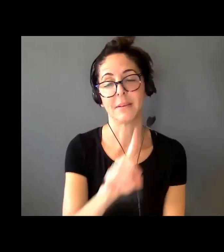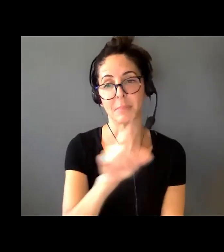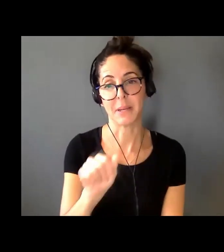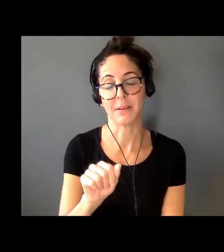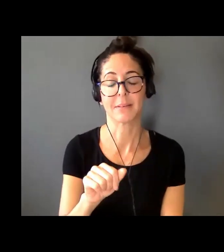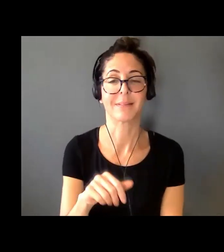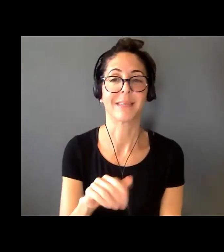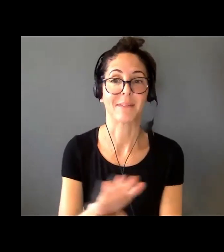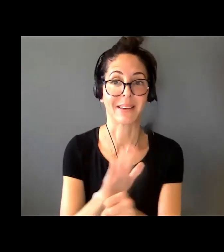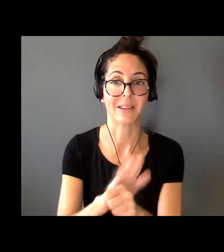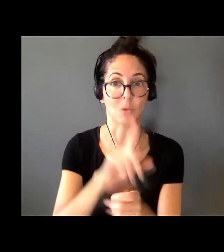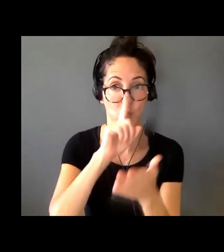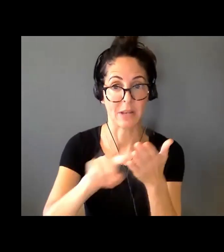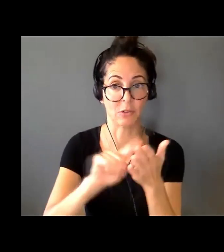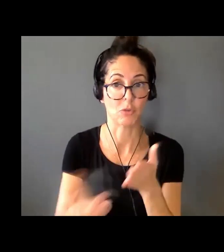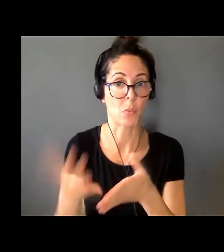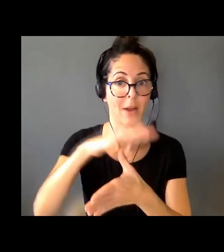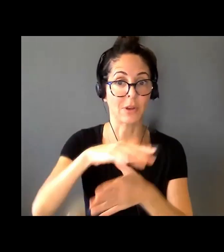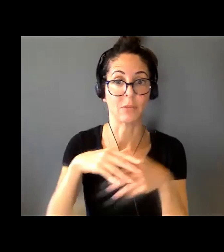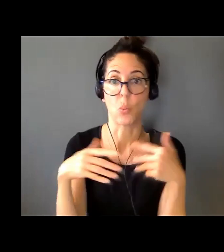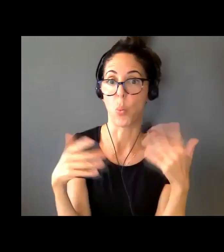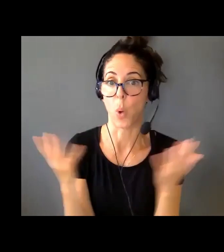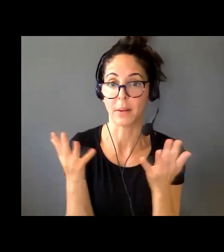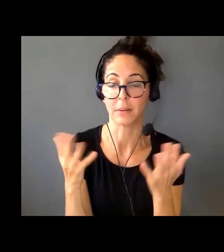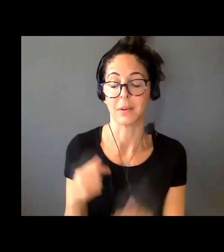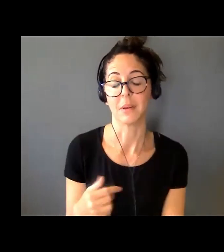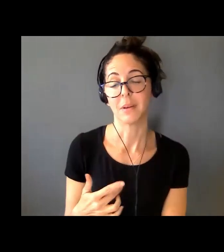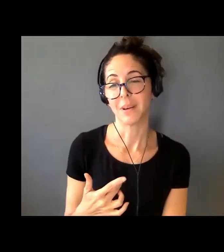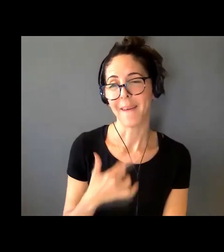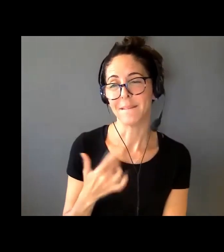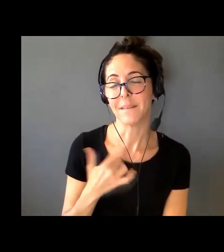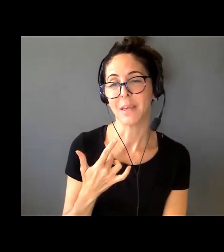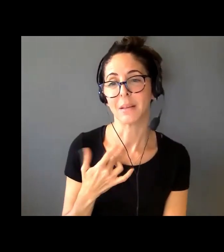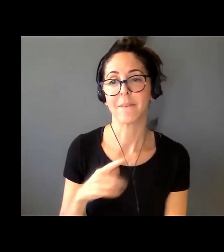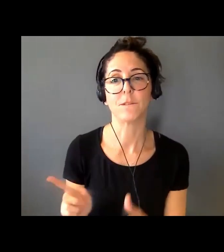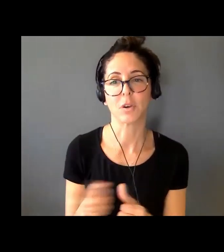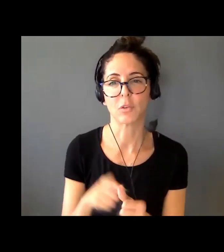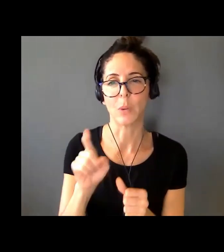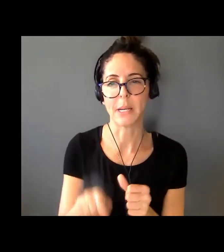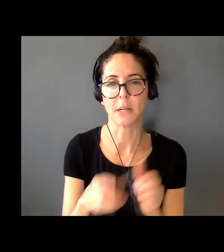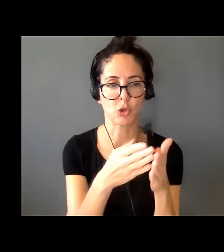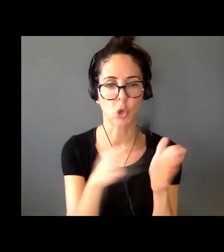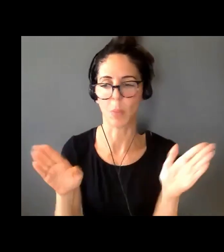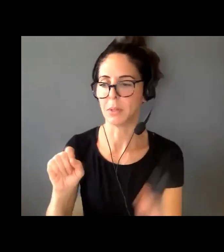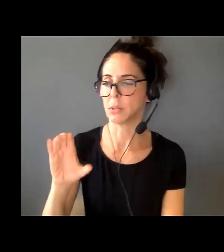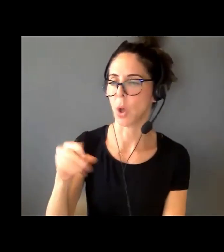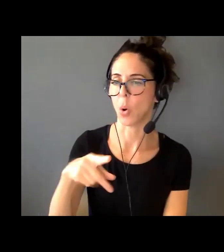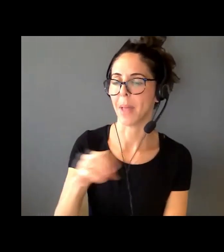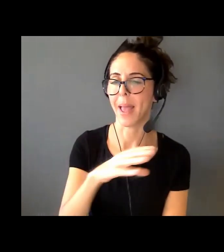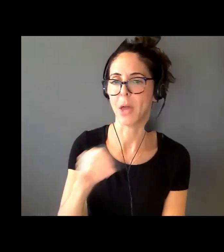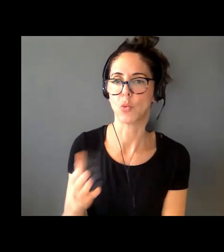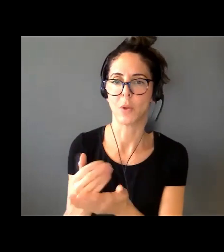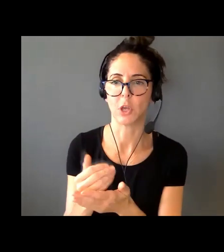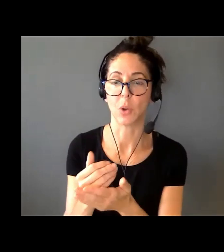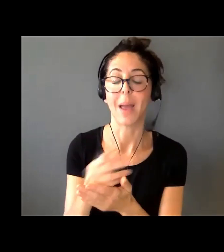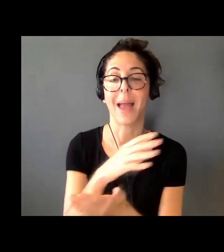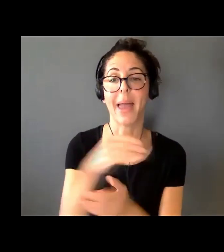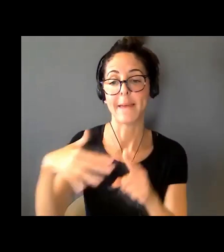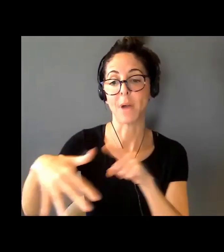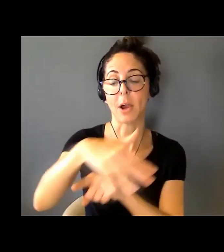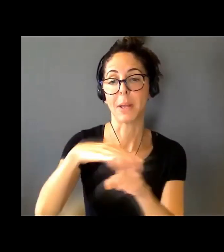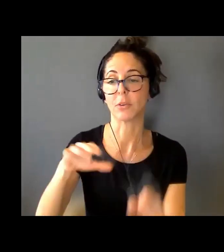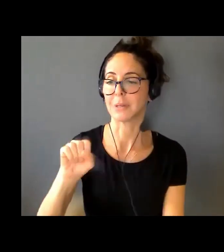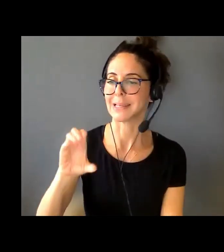prioritize? First, we need a scoping review and environmental scan from across each region